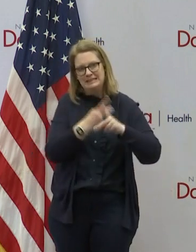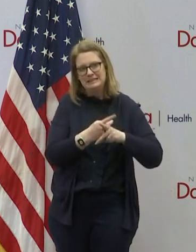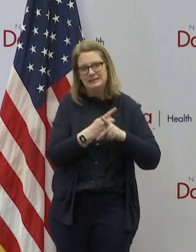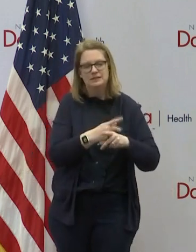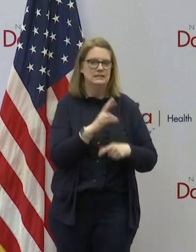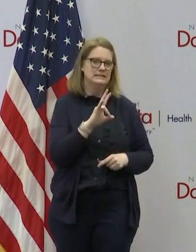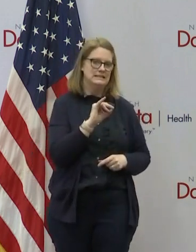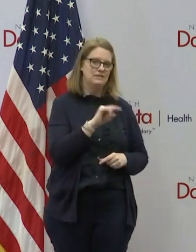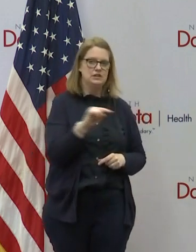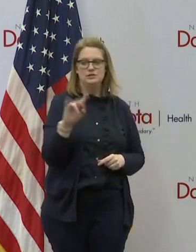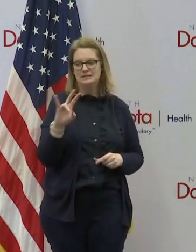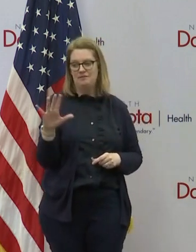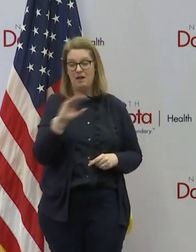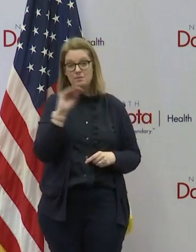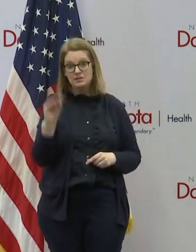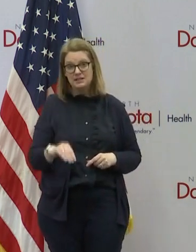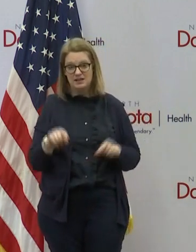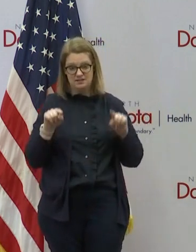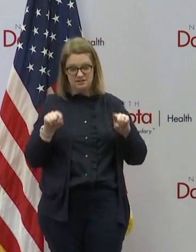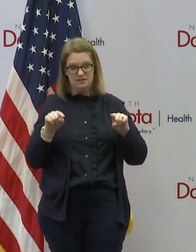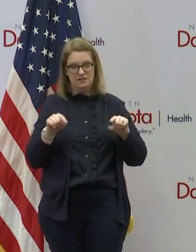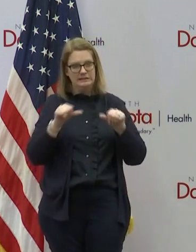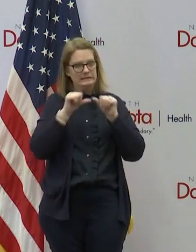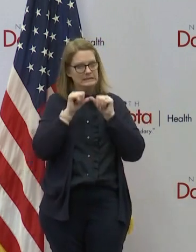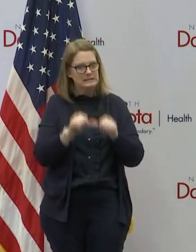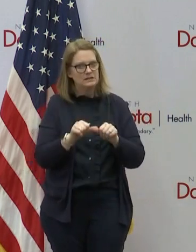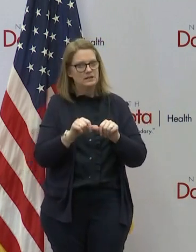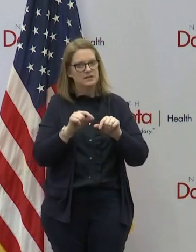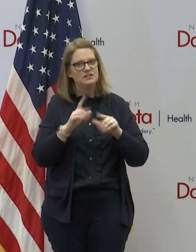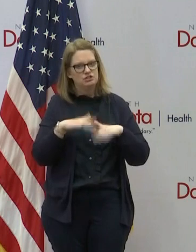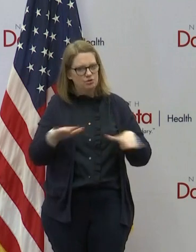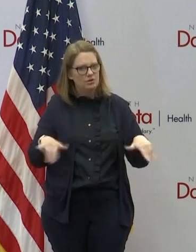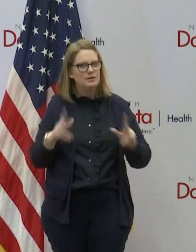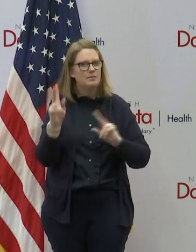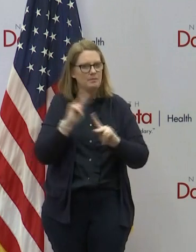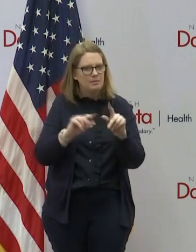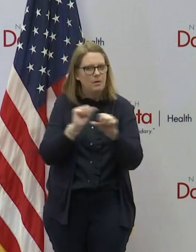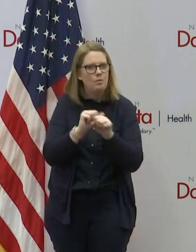PROGRAM BEGAN, CHILD CARE PROVIDERS HAVE REPORTED 11,500